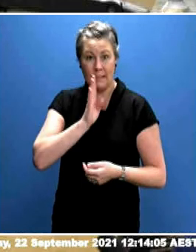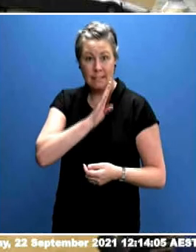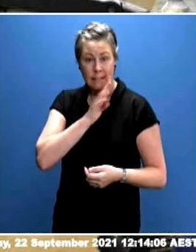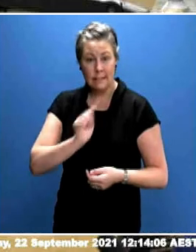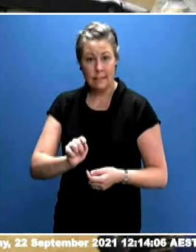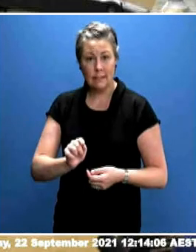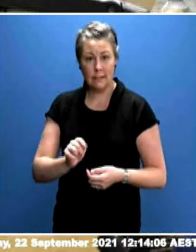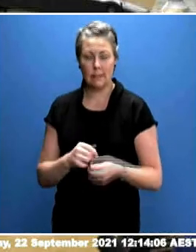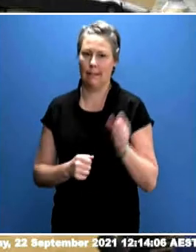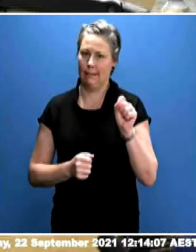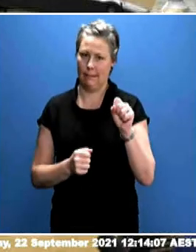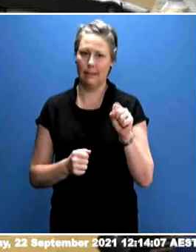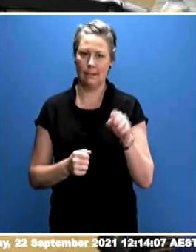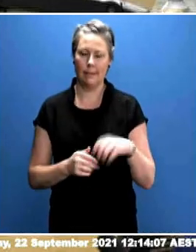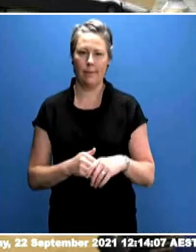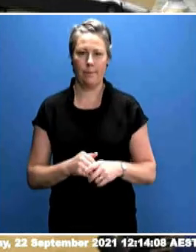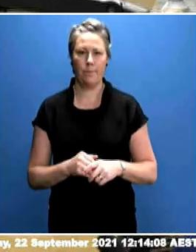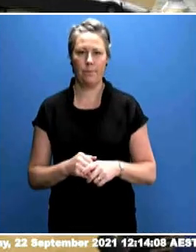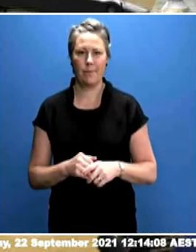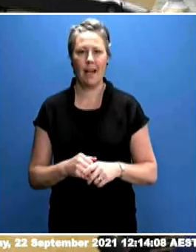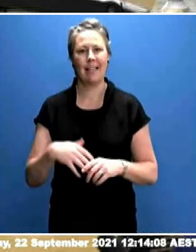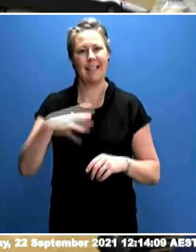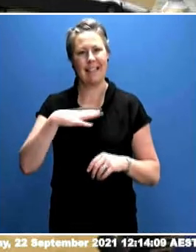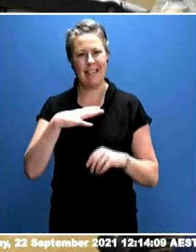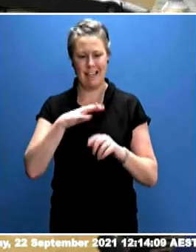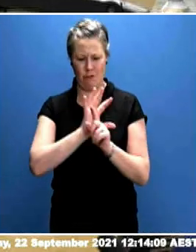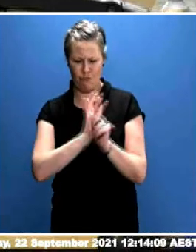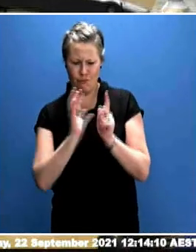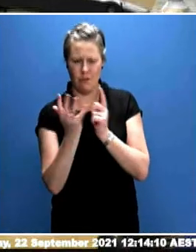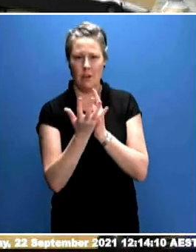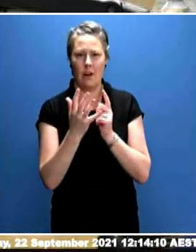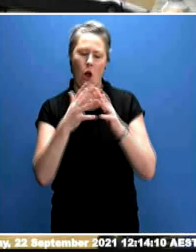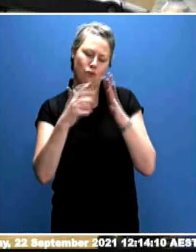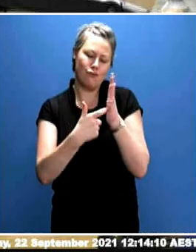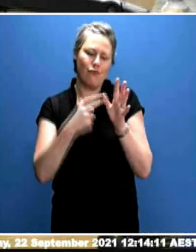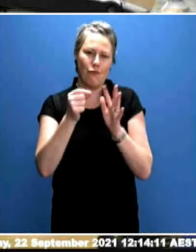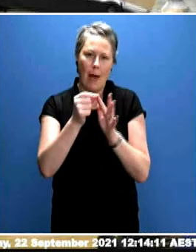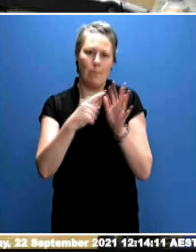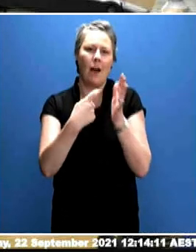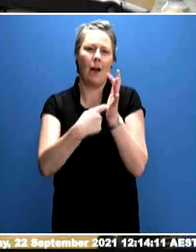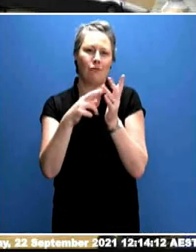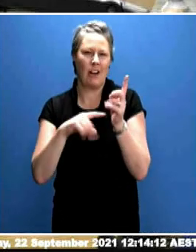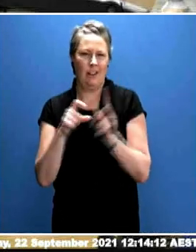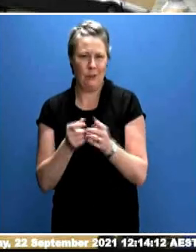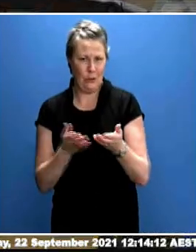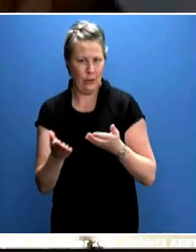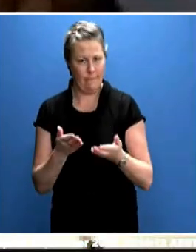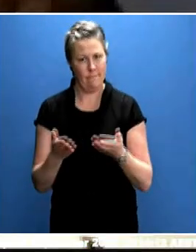Yes, as Mr Collins said, there needs to be a wraparound holistic service looking at all aspects of the child's life.